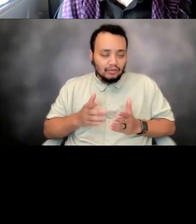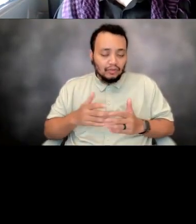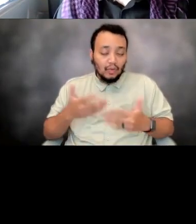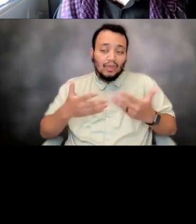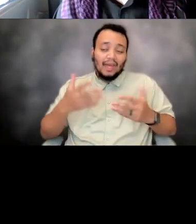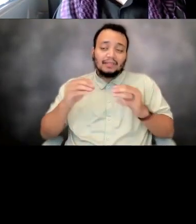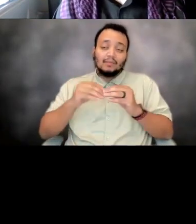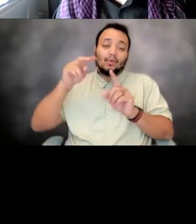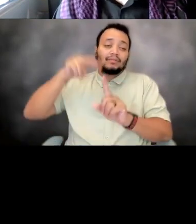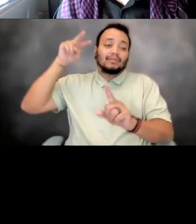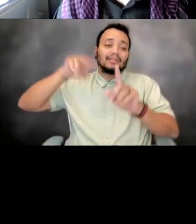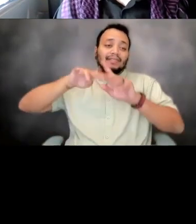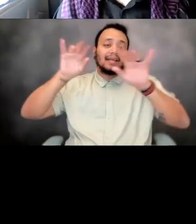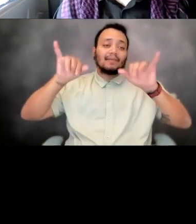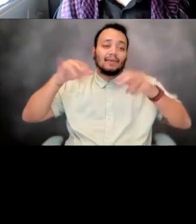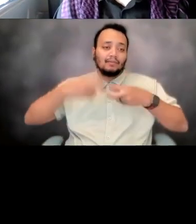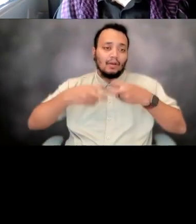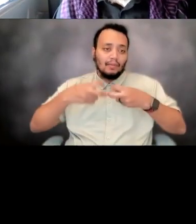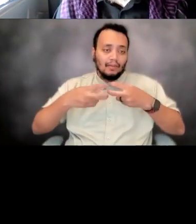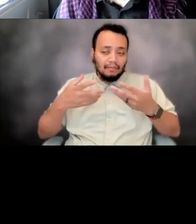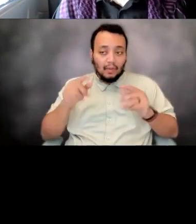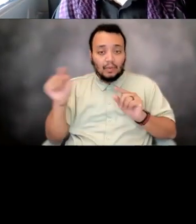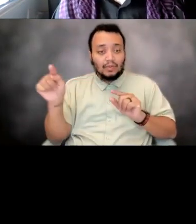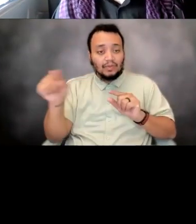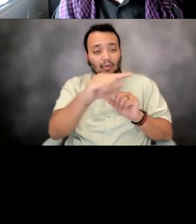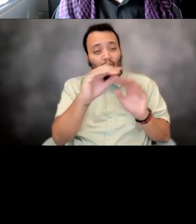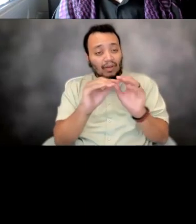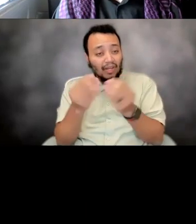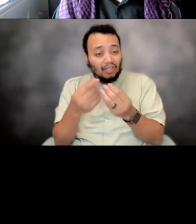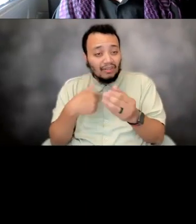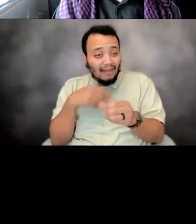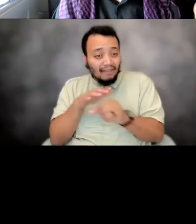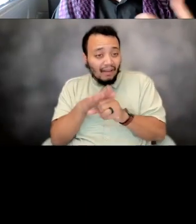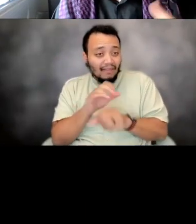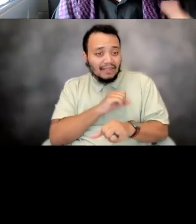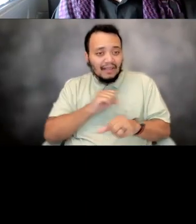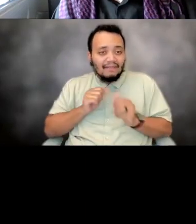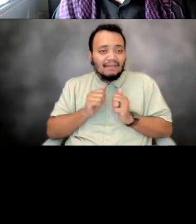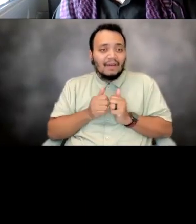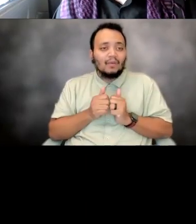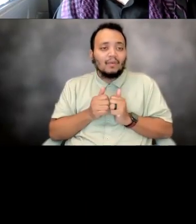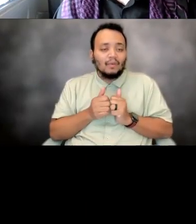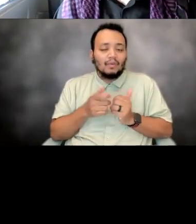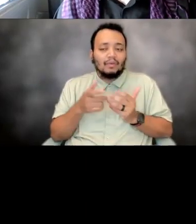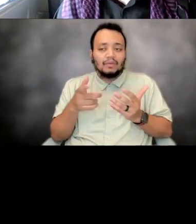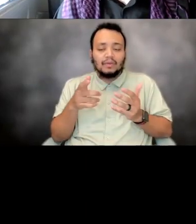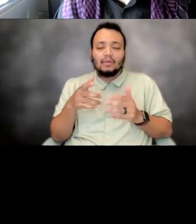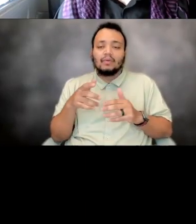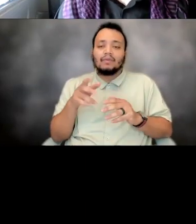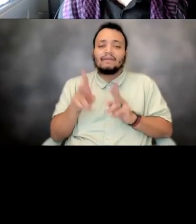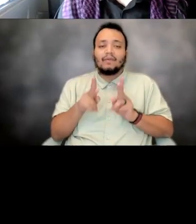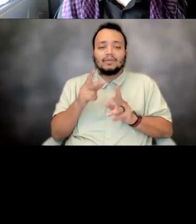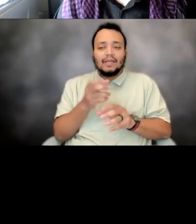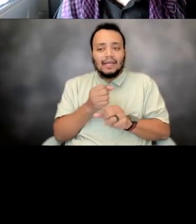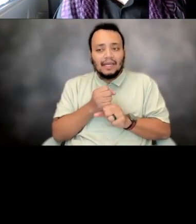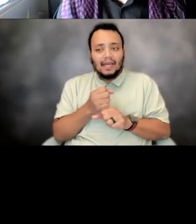of how can agencies have enough staff so that people can receive the amount of time,